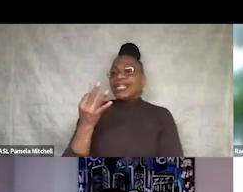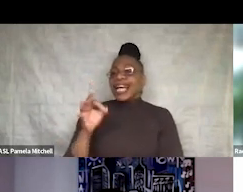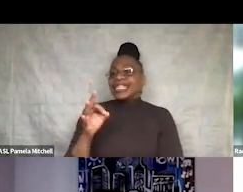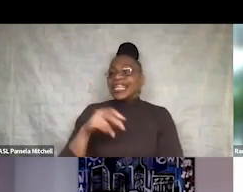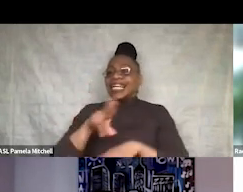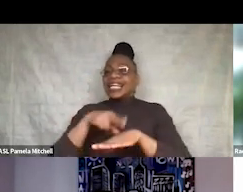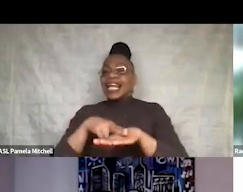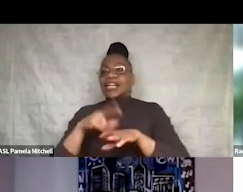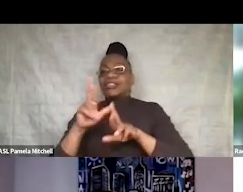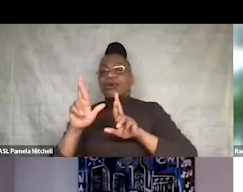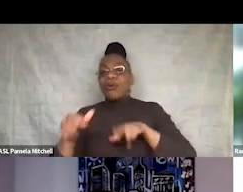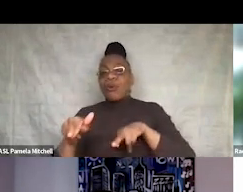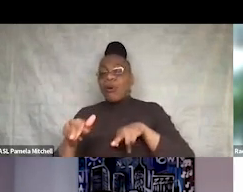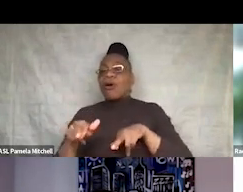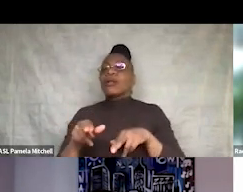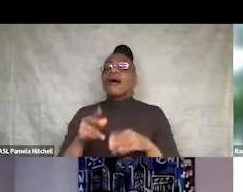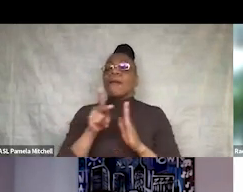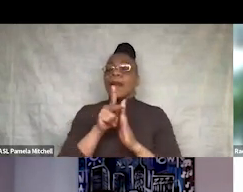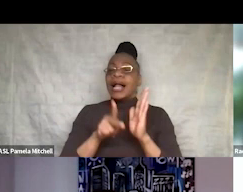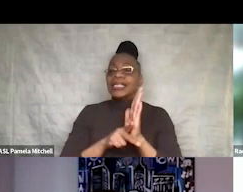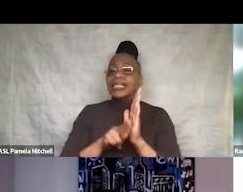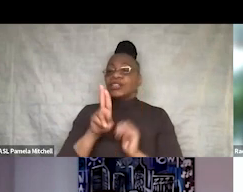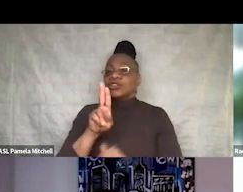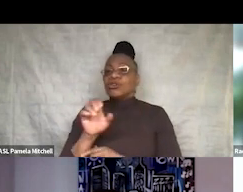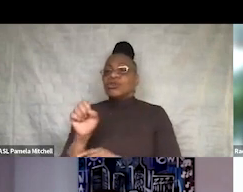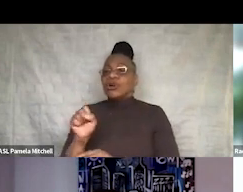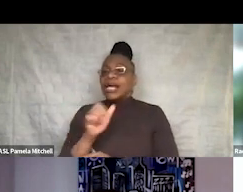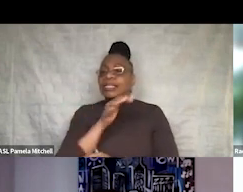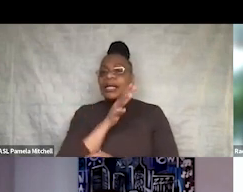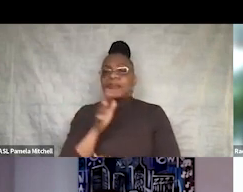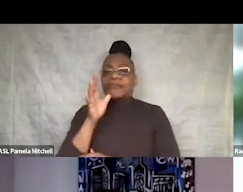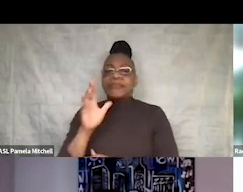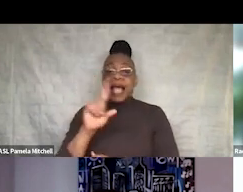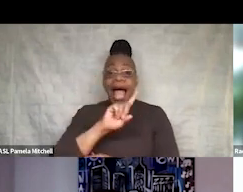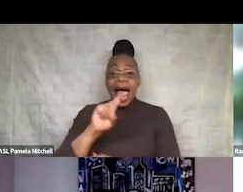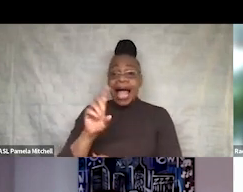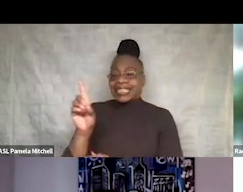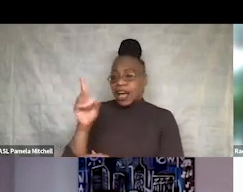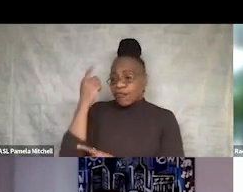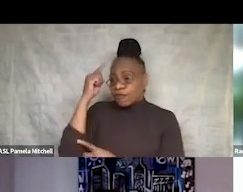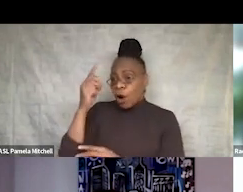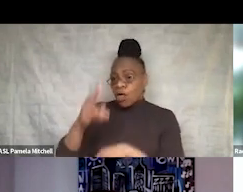and the US Department of Agriculture asked Darrell to offer a paper for the Rural Community Action Guide.